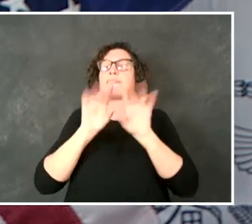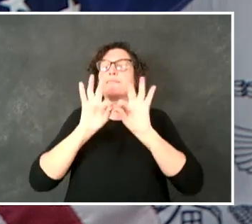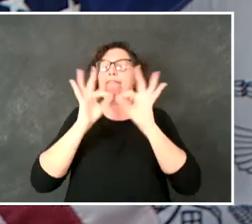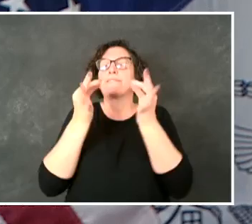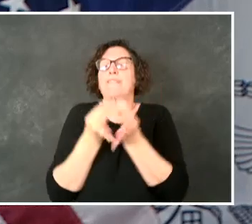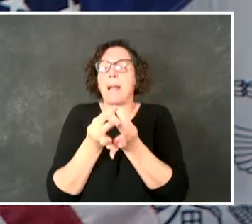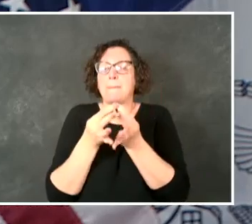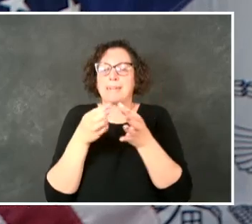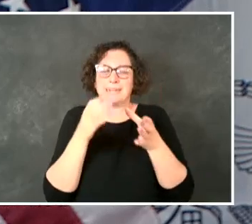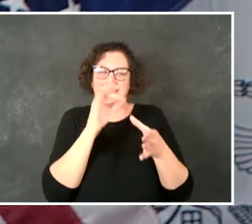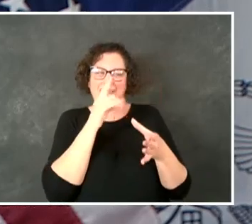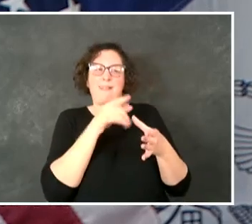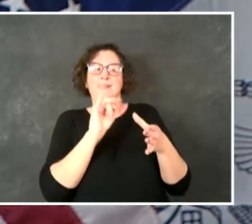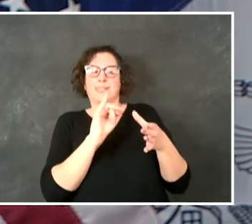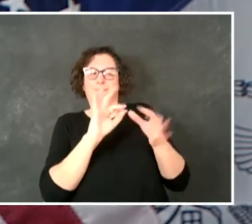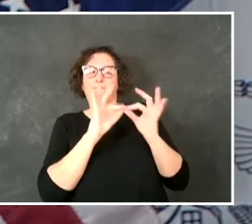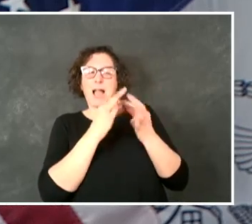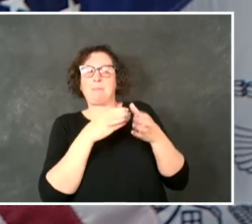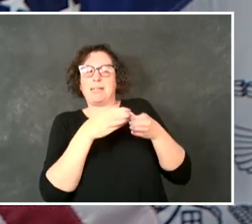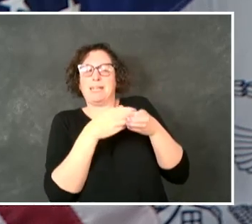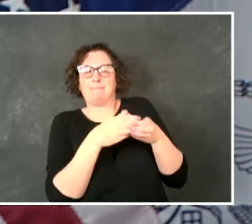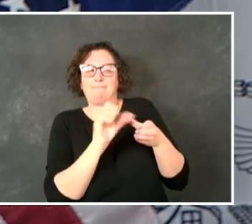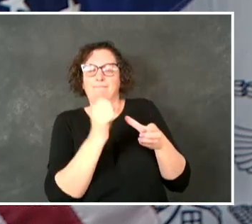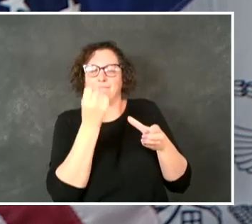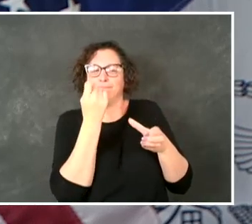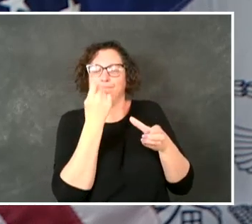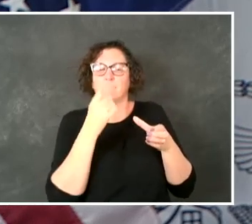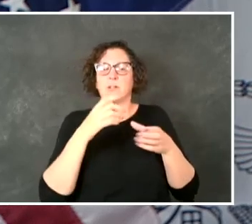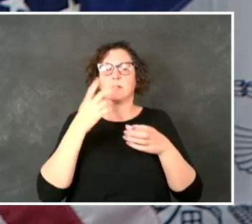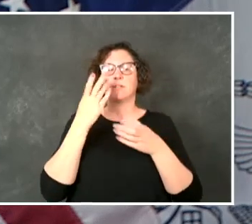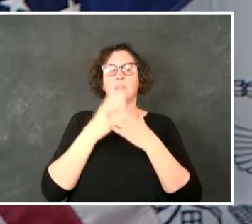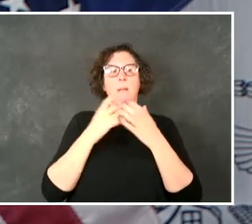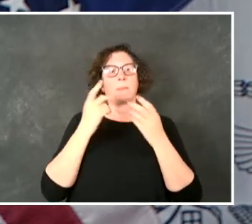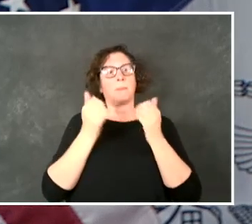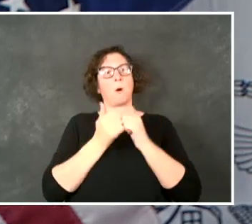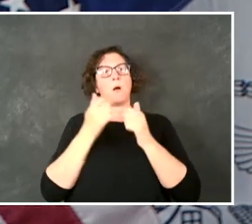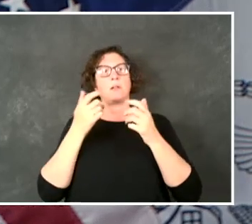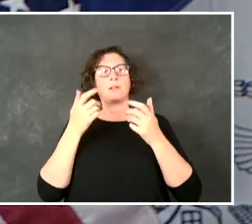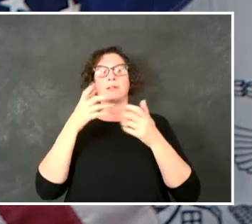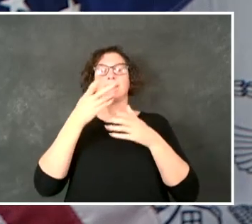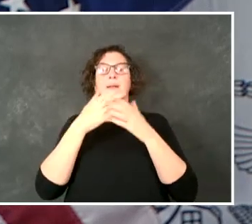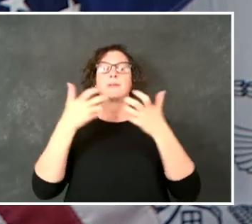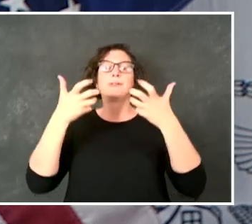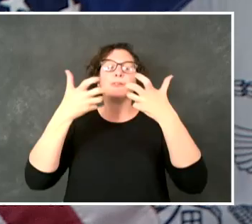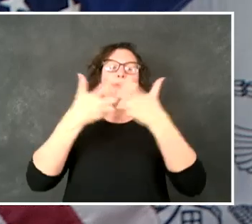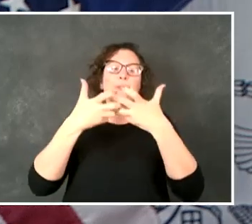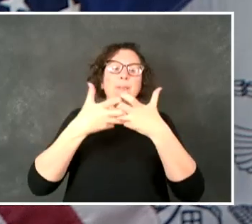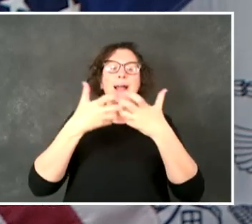TOGETHER THAT SEEMED TO BE FAMILY GROUPS OR PEOPLE UNDER THE